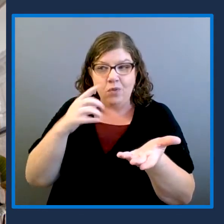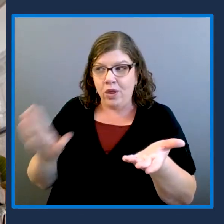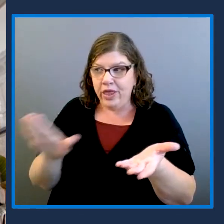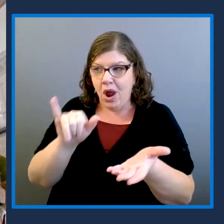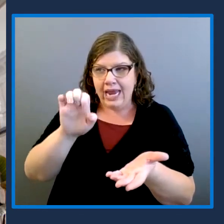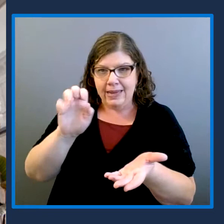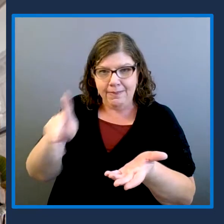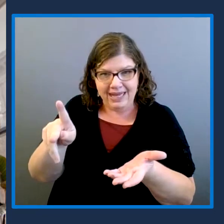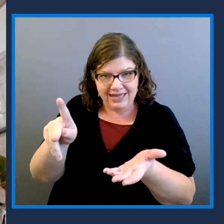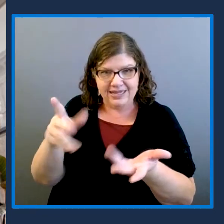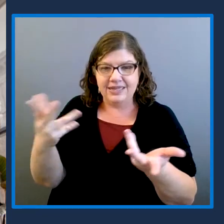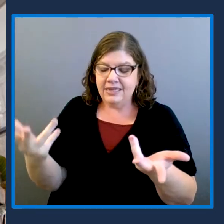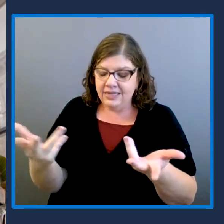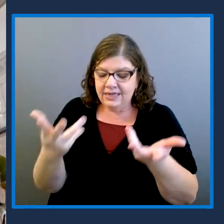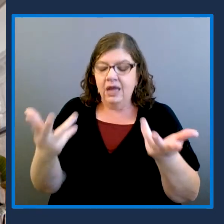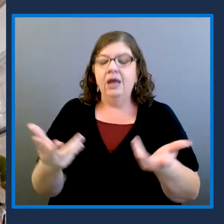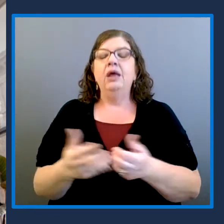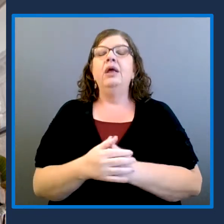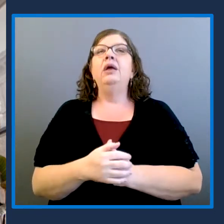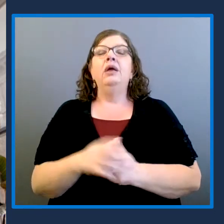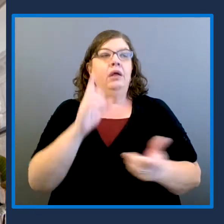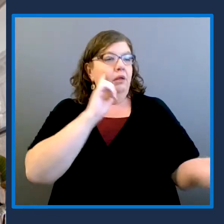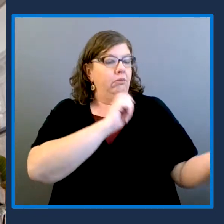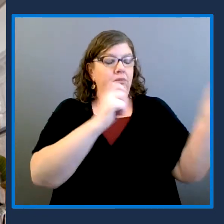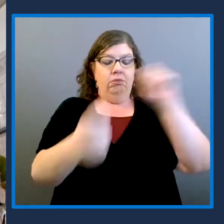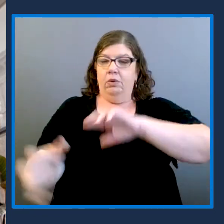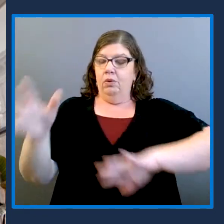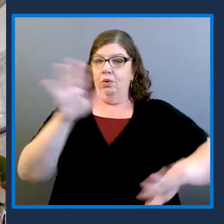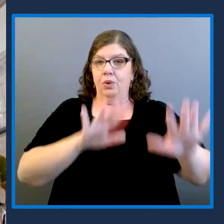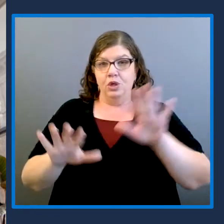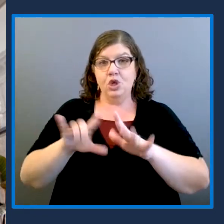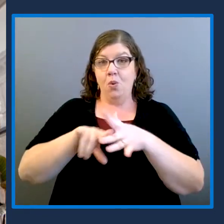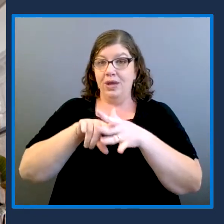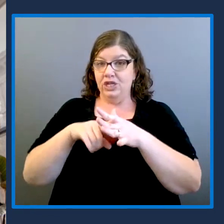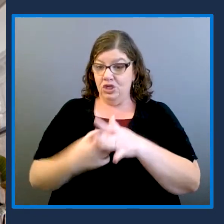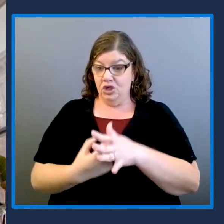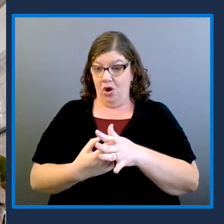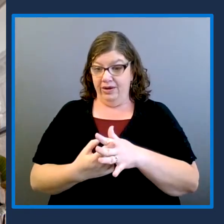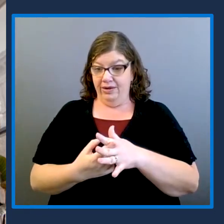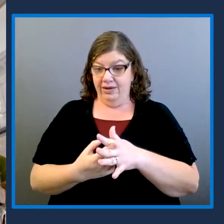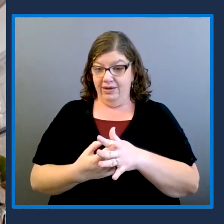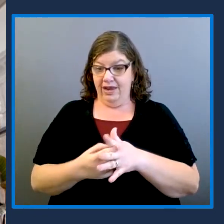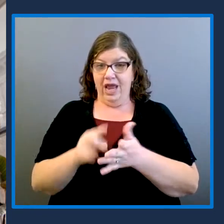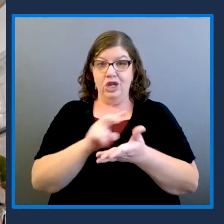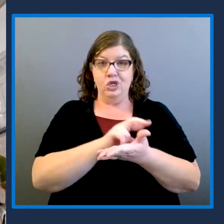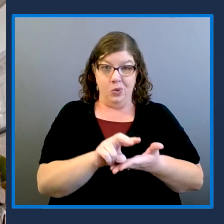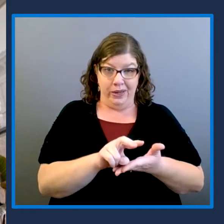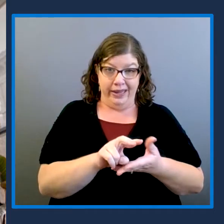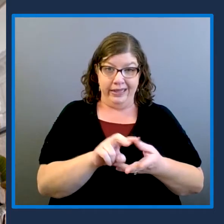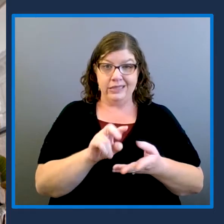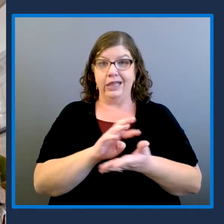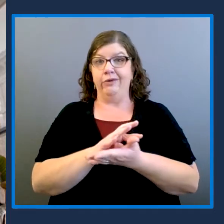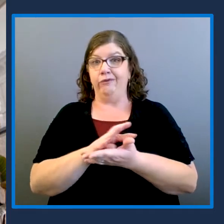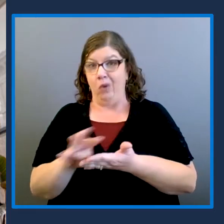require via their ieps so we essentially started at a two week it went to four weeks and it went to